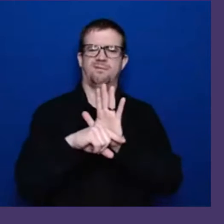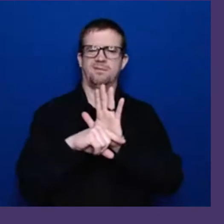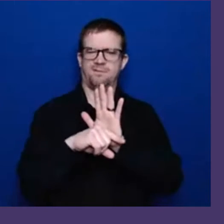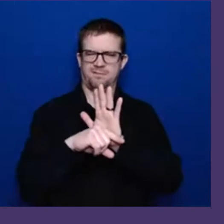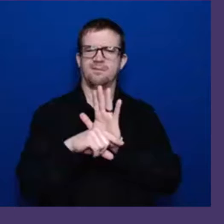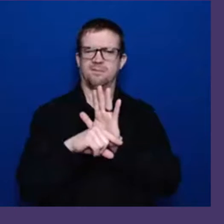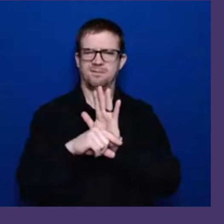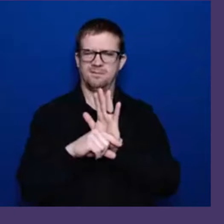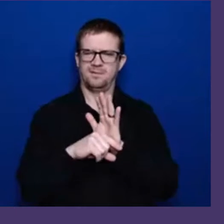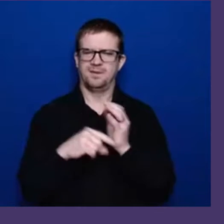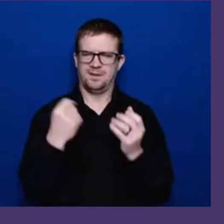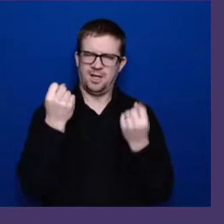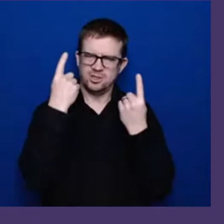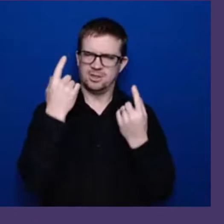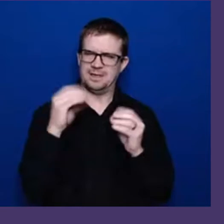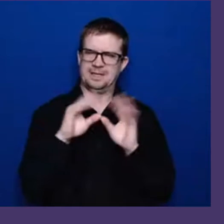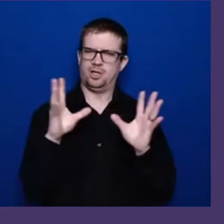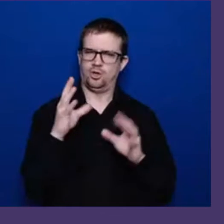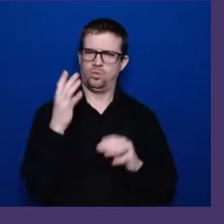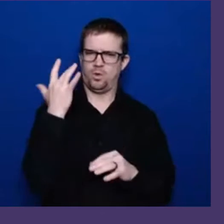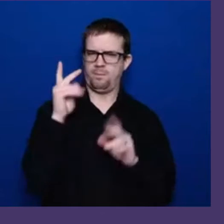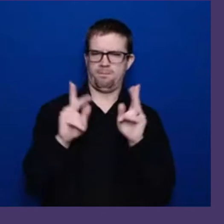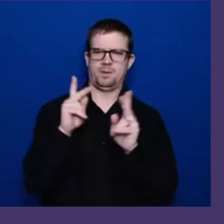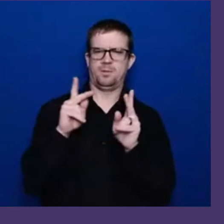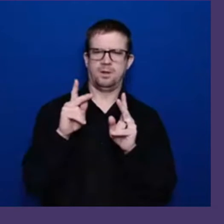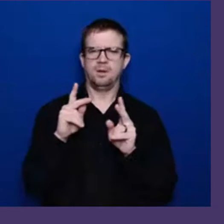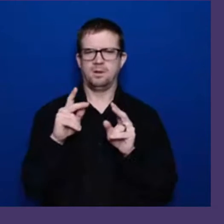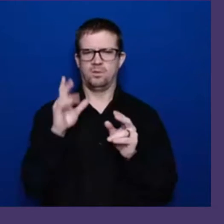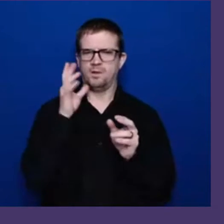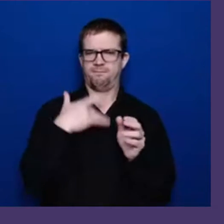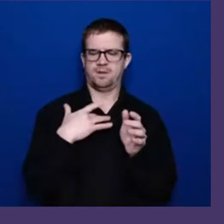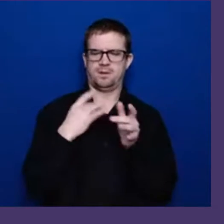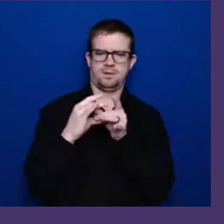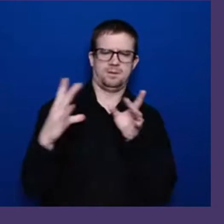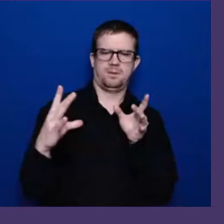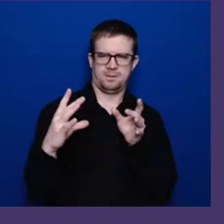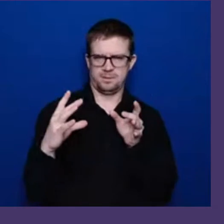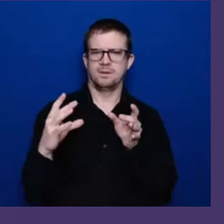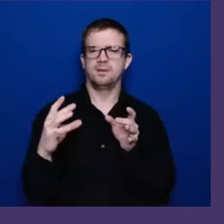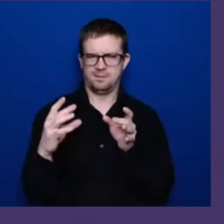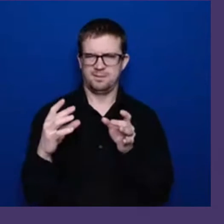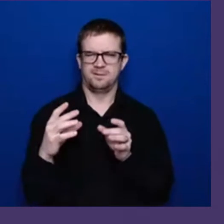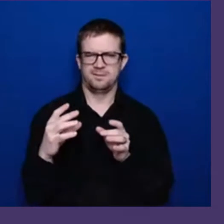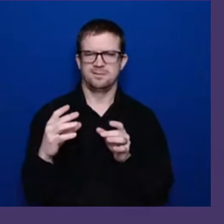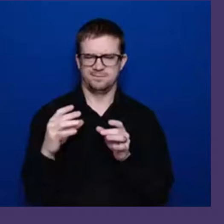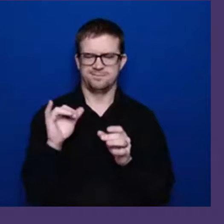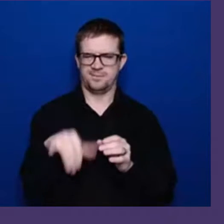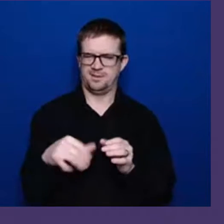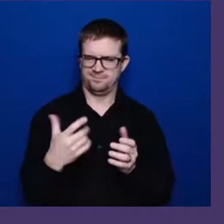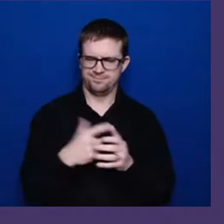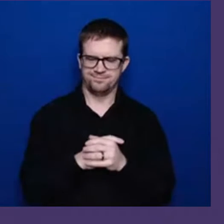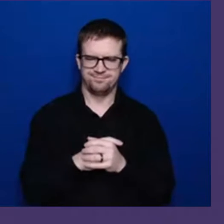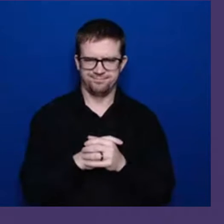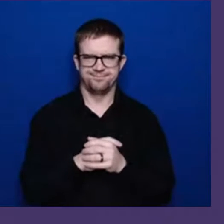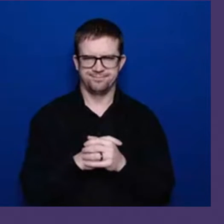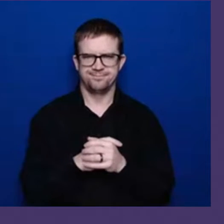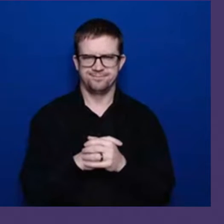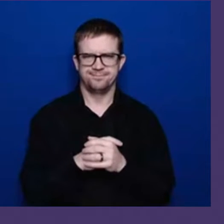disassociated themselves when it comes to the disability narrative. Ebele Okoli: I'd love to get your perspective, it's kind of stemming from what